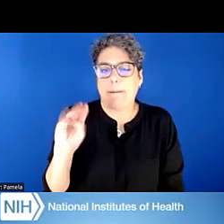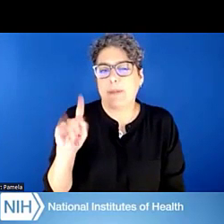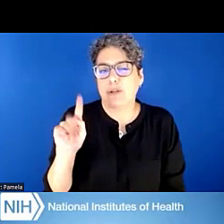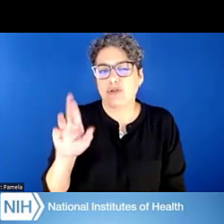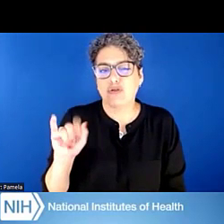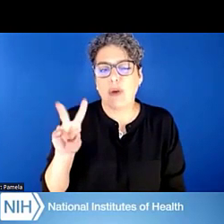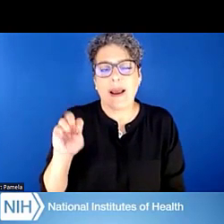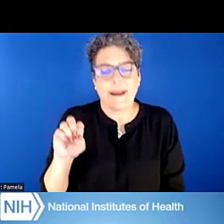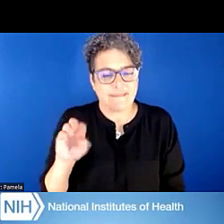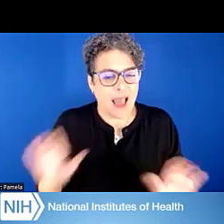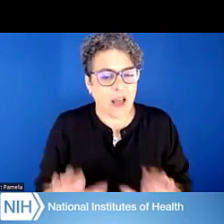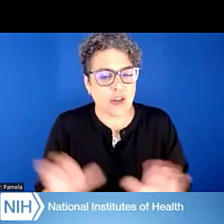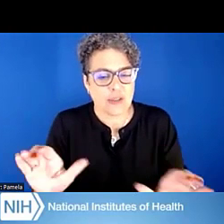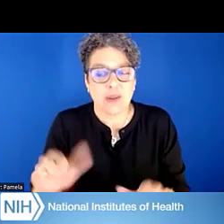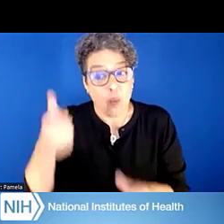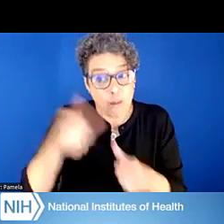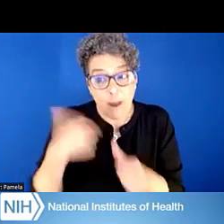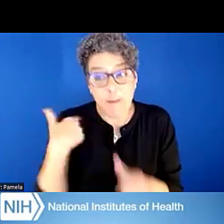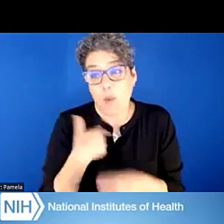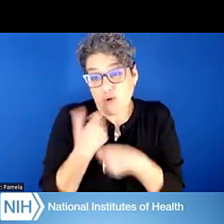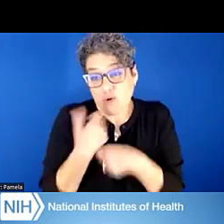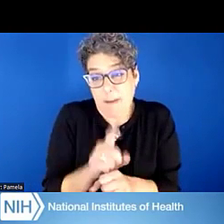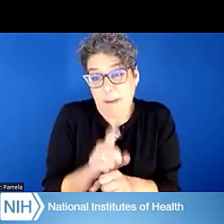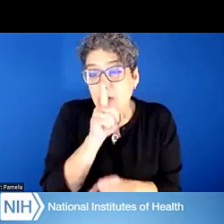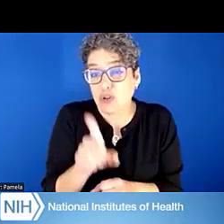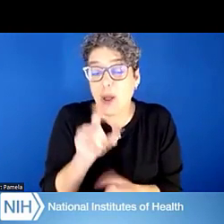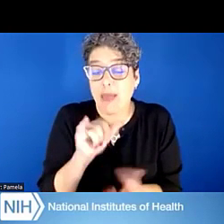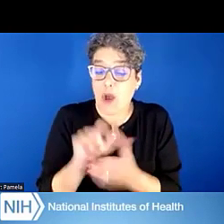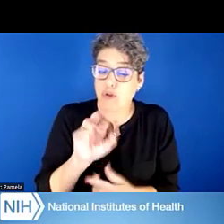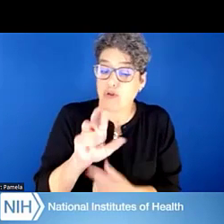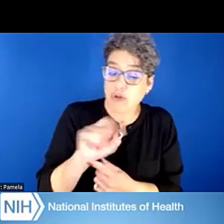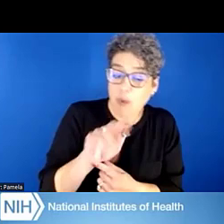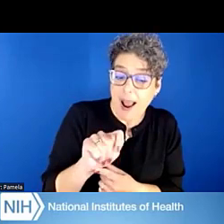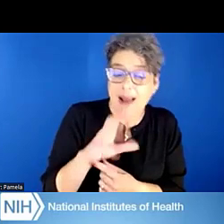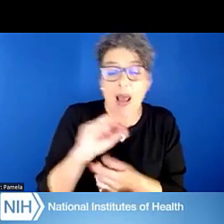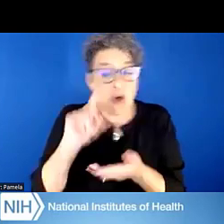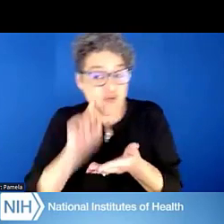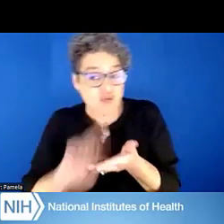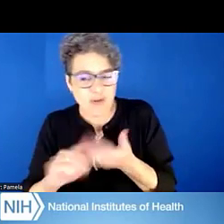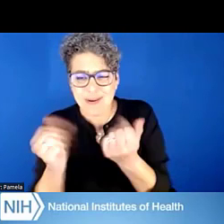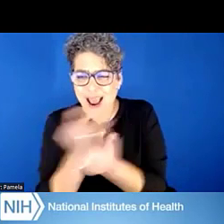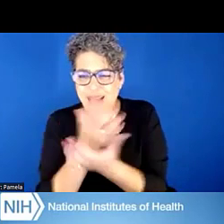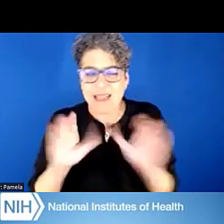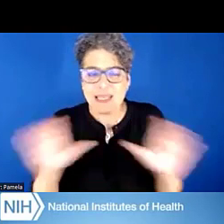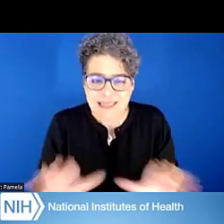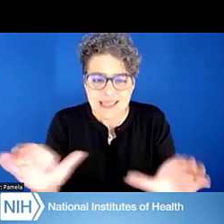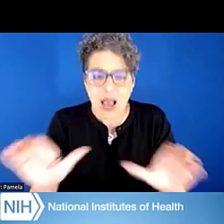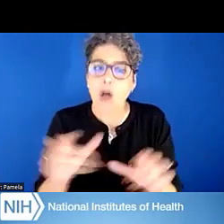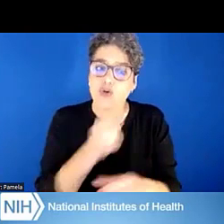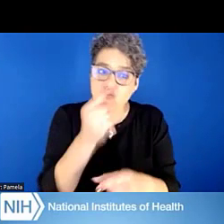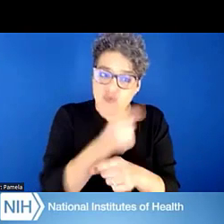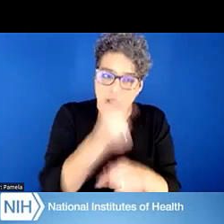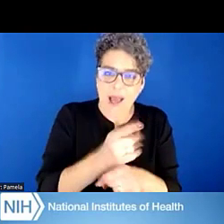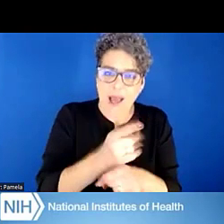that the grant and the research is conducting .. . is being conducted correctly and with integrity, and so we may .. . and I'll talk about this more.